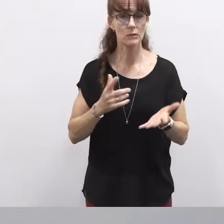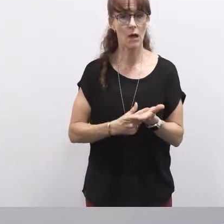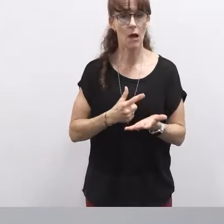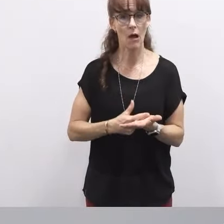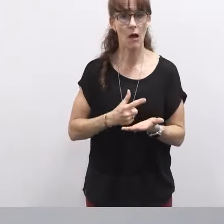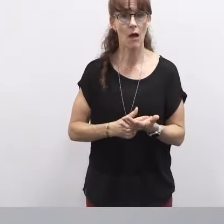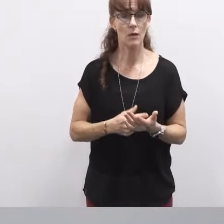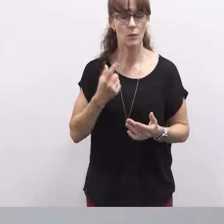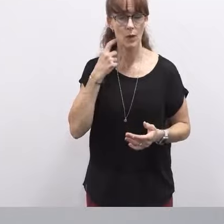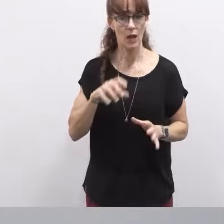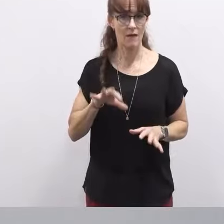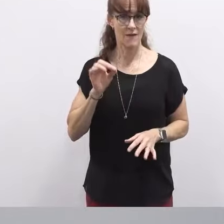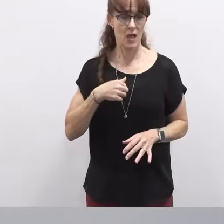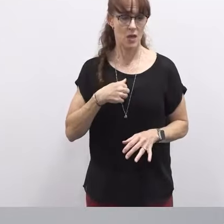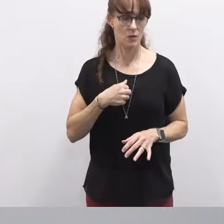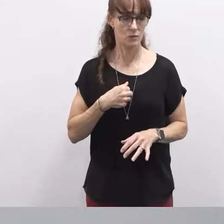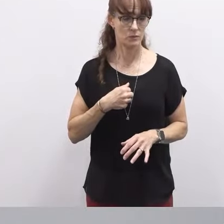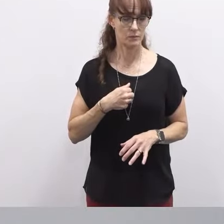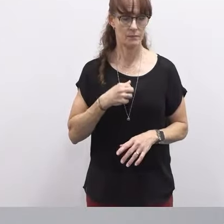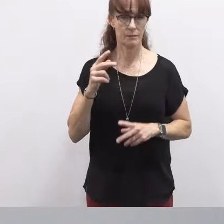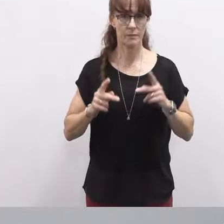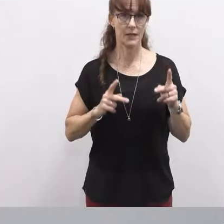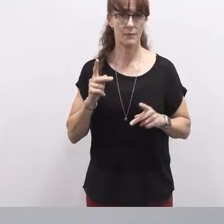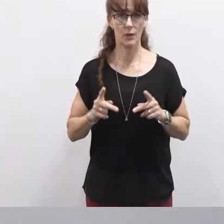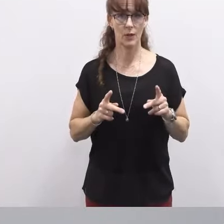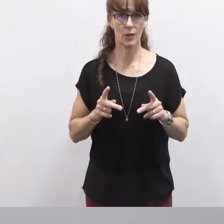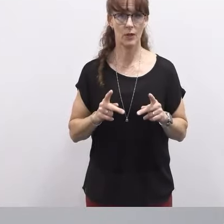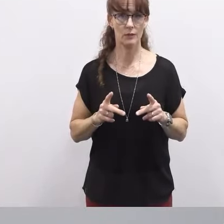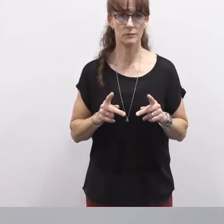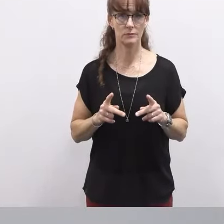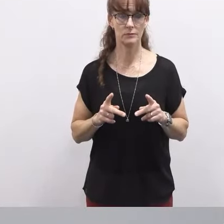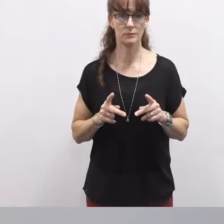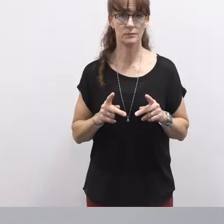What I've found is that people in my area or anybody,